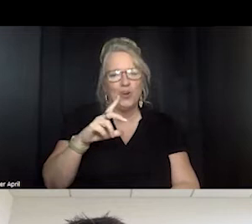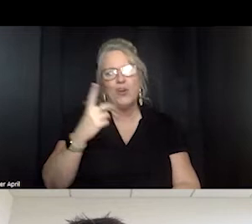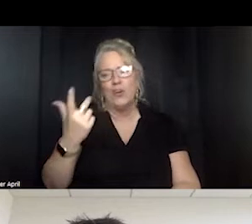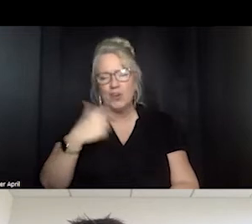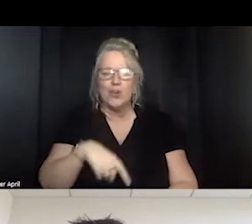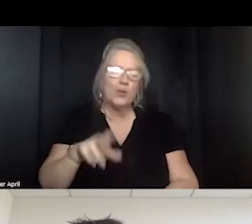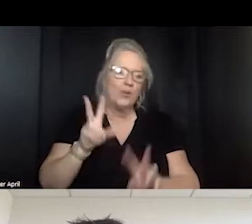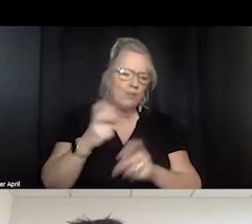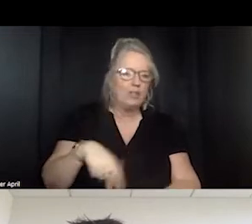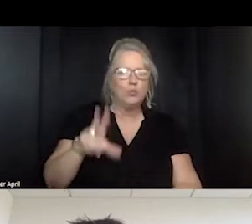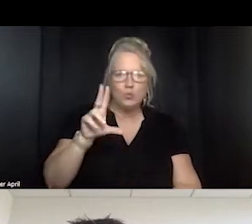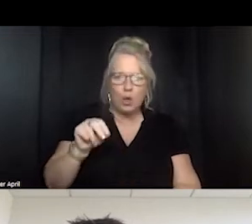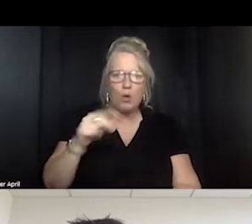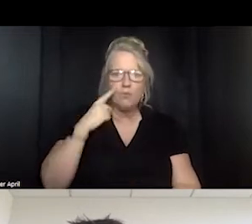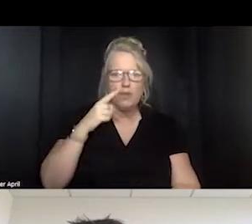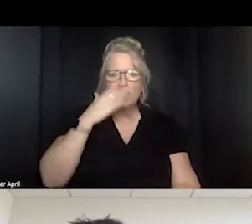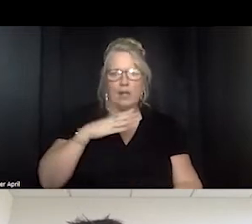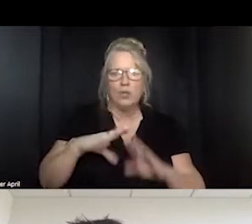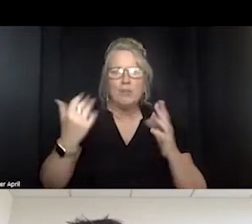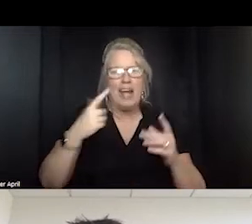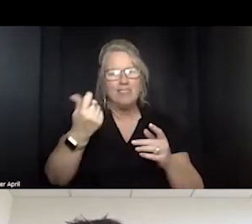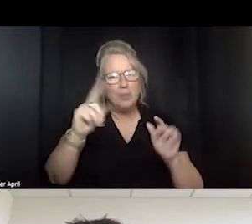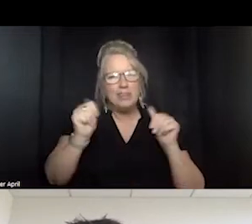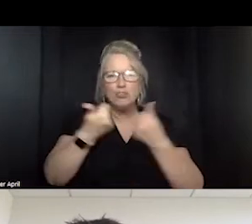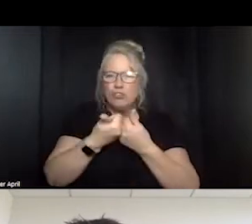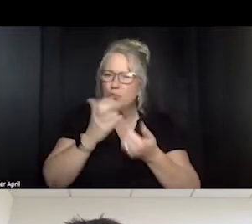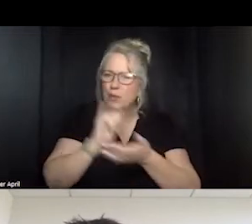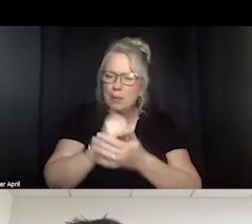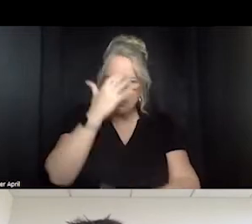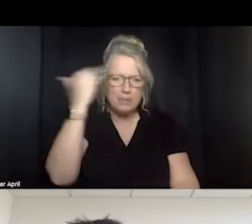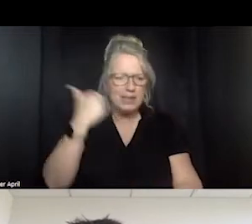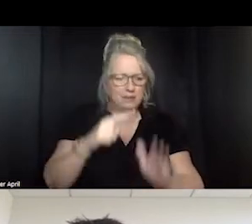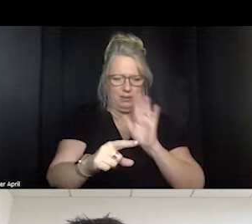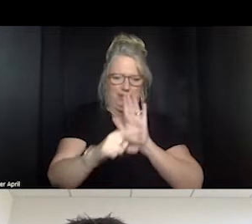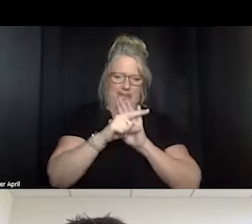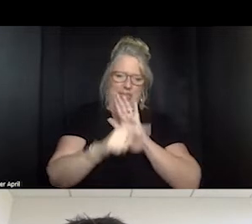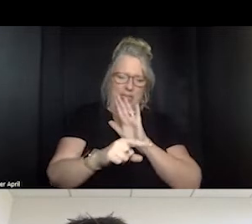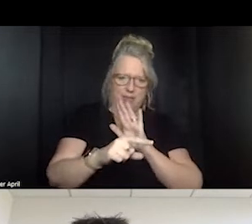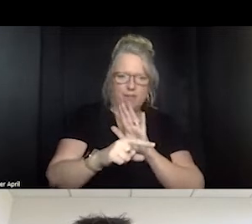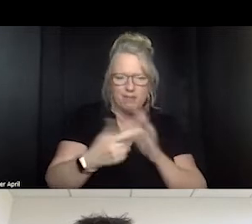CANDIDLY, I HAVE A LITTLE CHALLENGE WITH IT. THERE IS A NEGATIVE COMPONENT TO IT. THERE